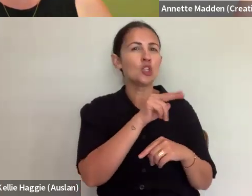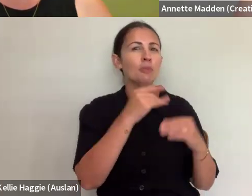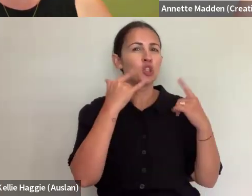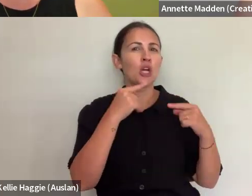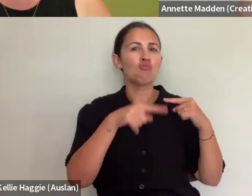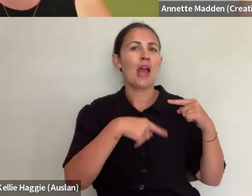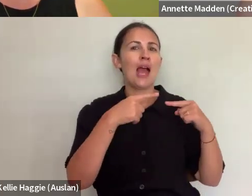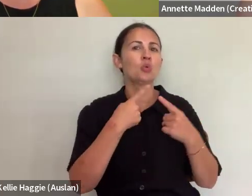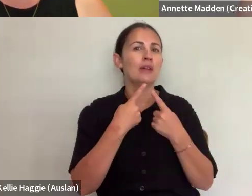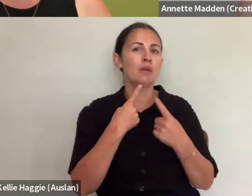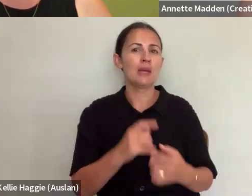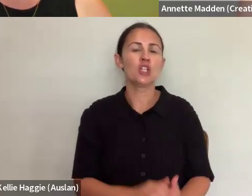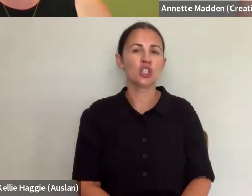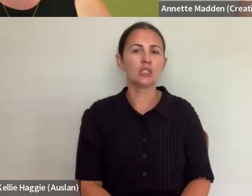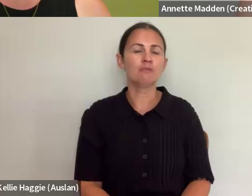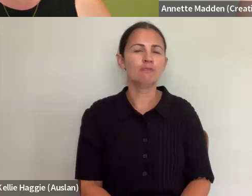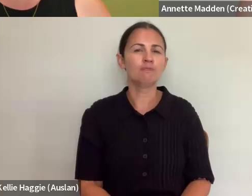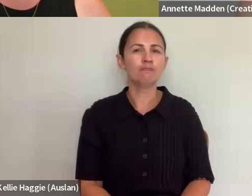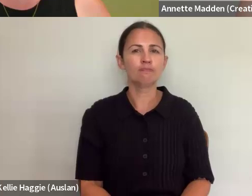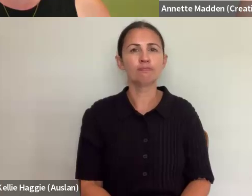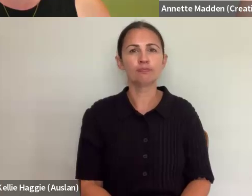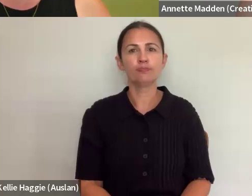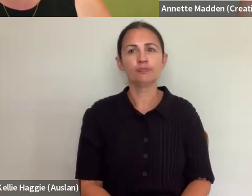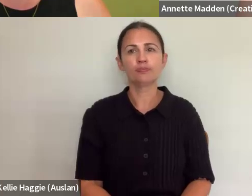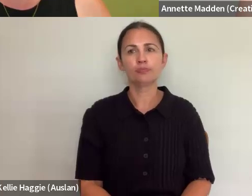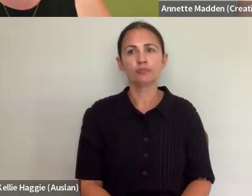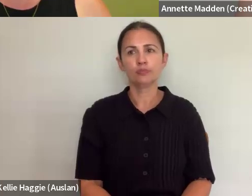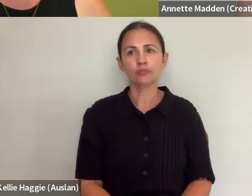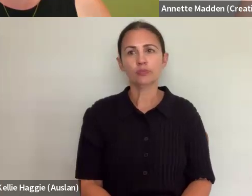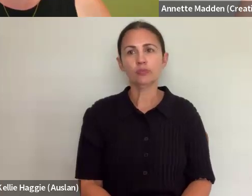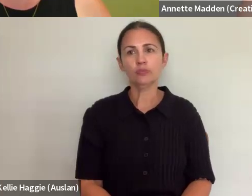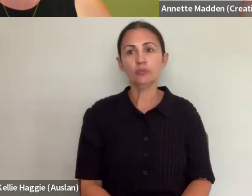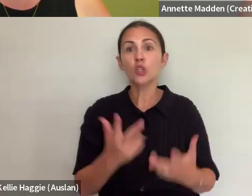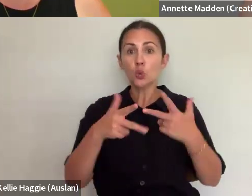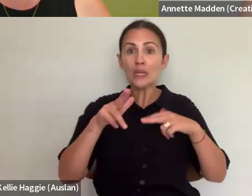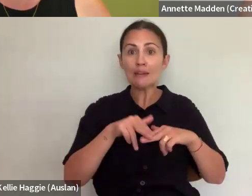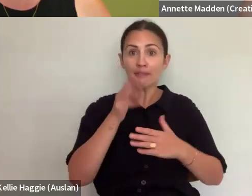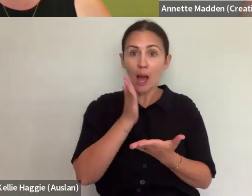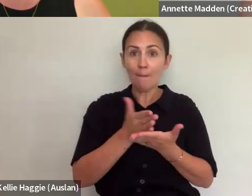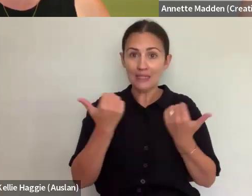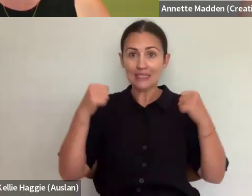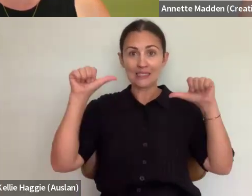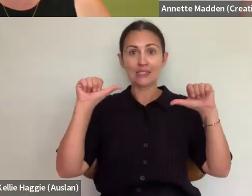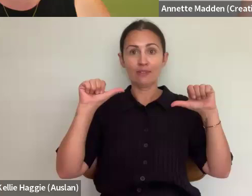helpful, but also, we are just going to doublecheck about the